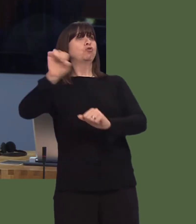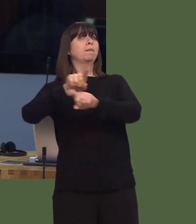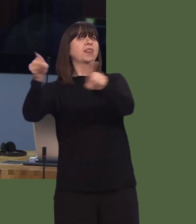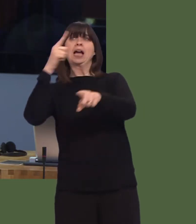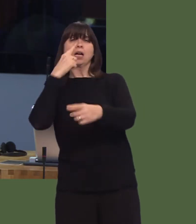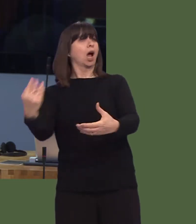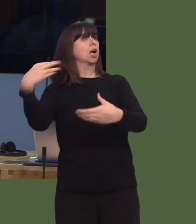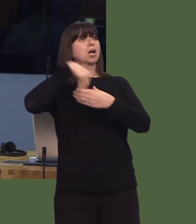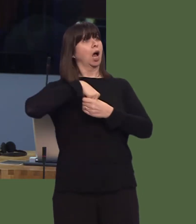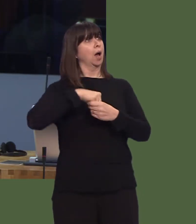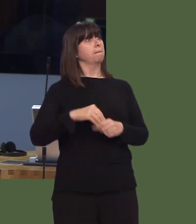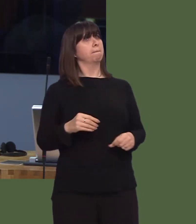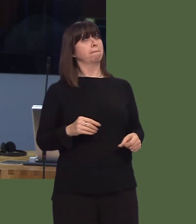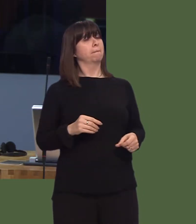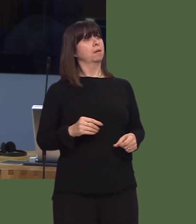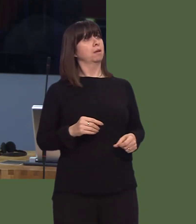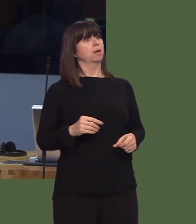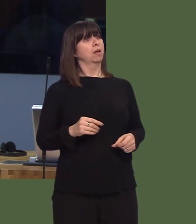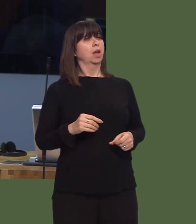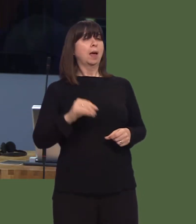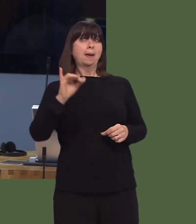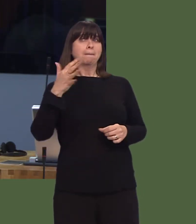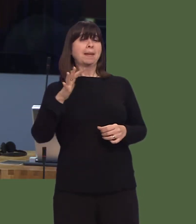'I'm aware that people can come into the country who may not always do good things, and they